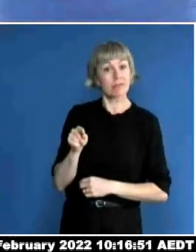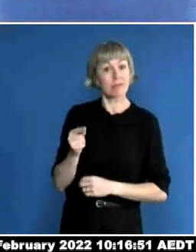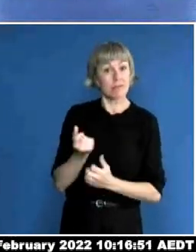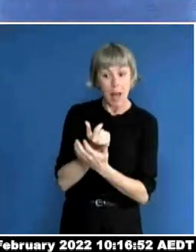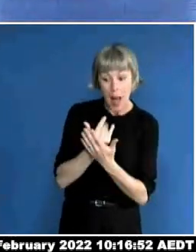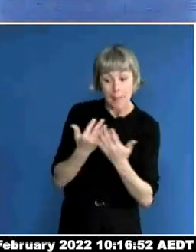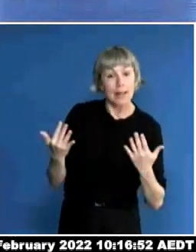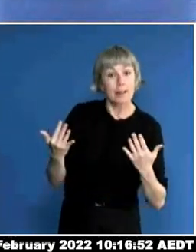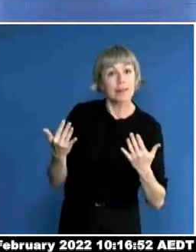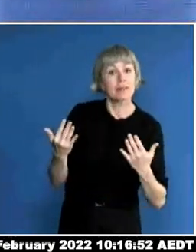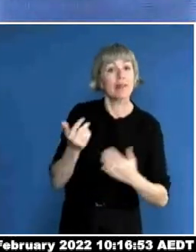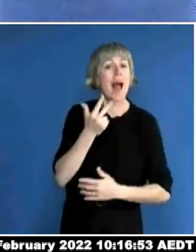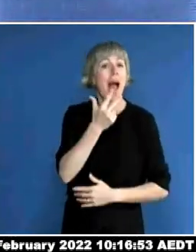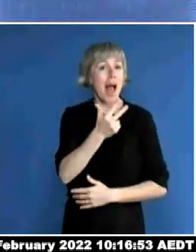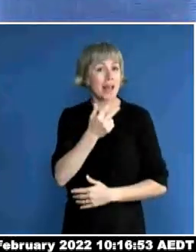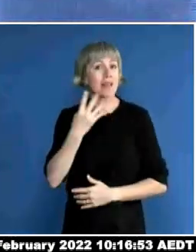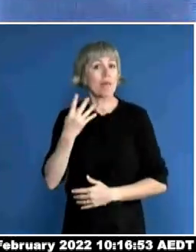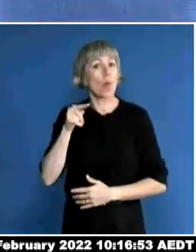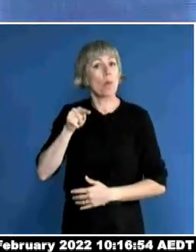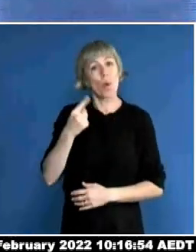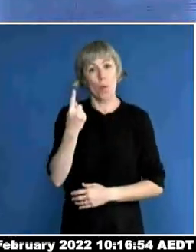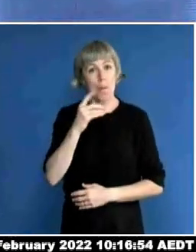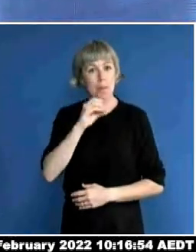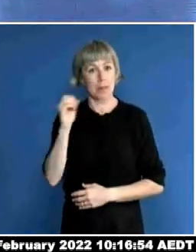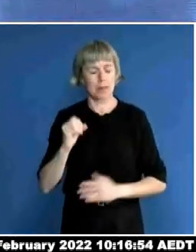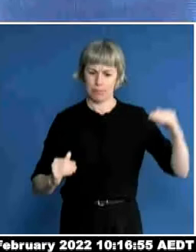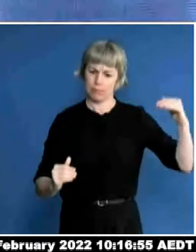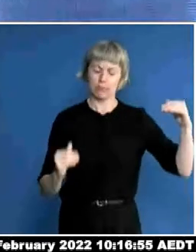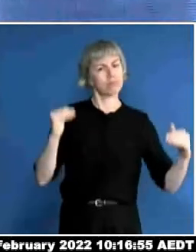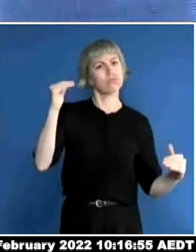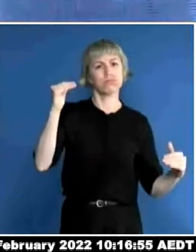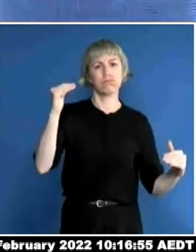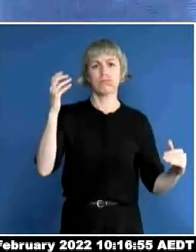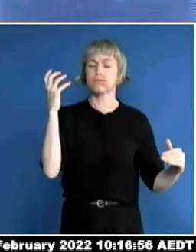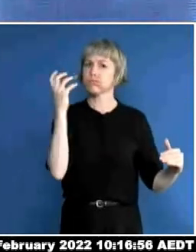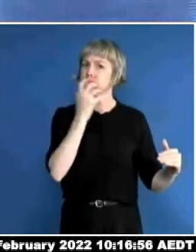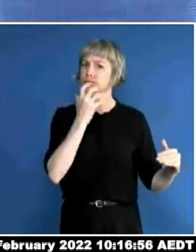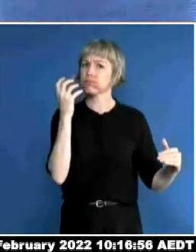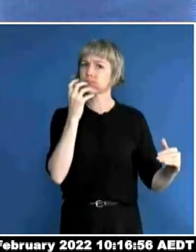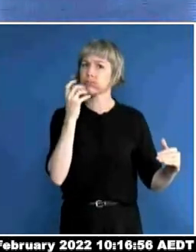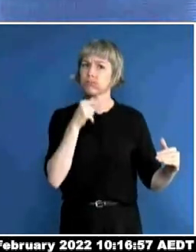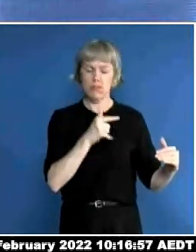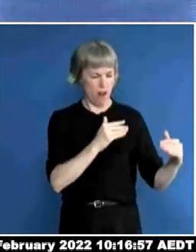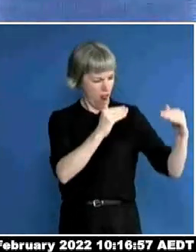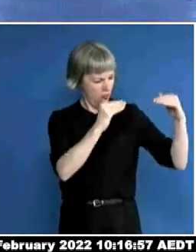per cent. This significantly lower employment rate for people with disability